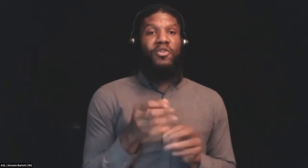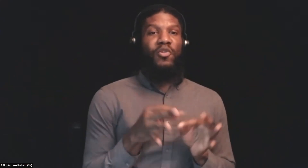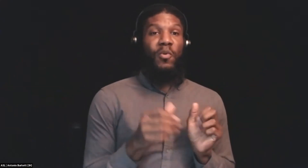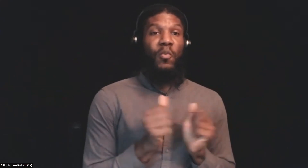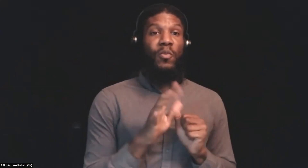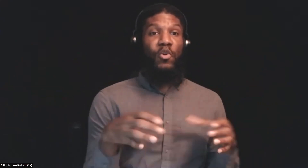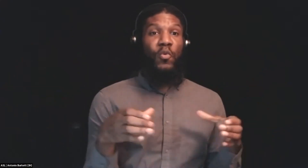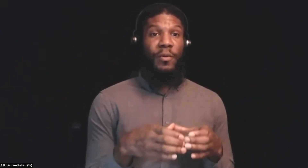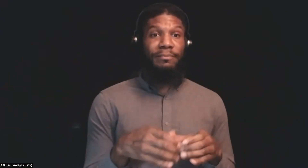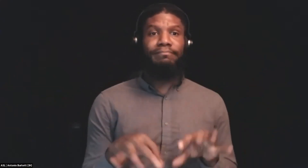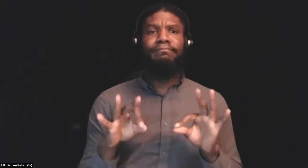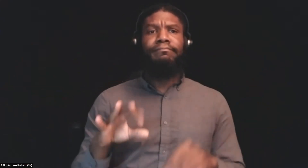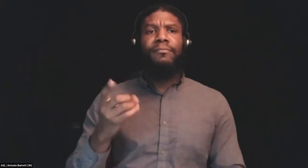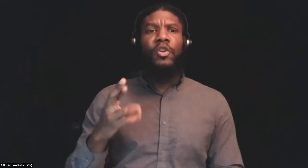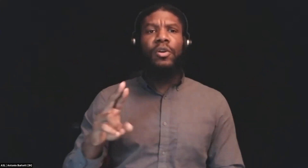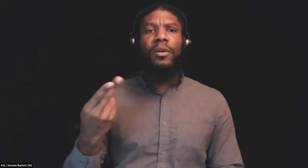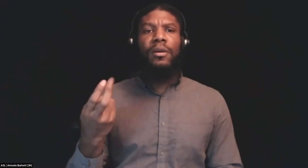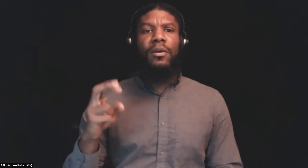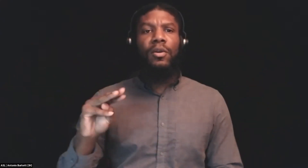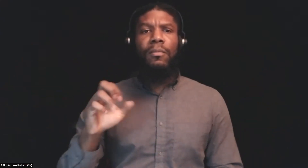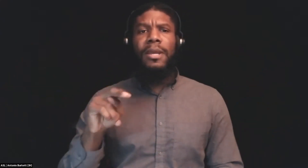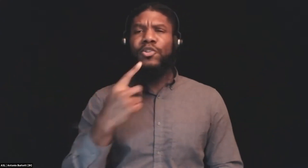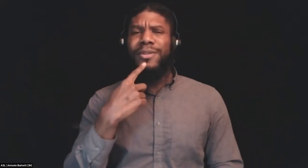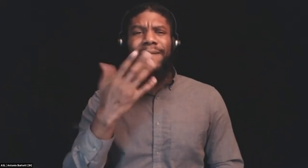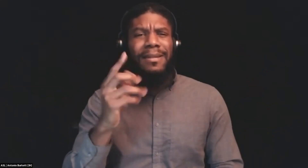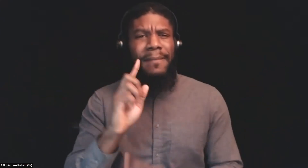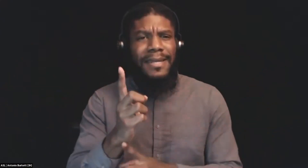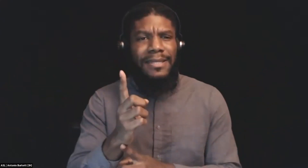Dr Herman, about 15 minutes you said? [Jacob]: Oh yeah maybe we could go